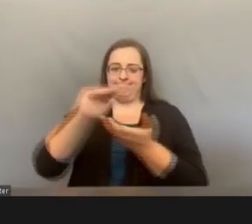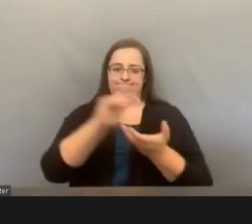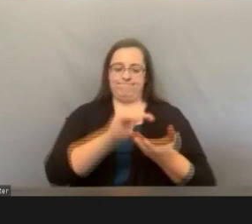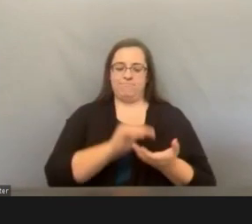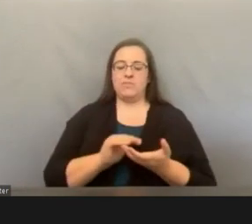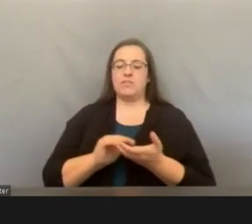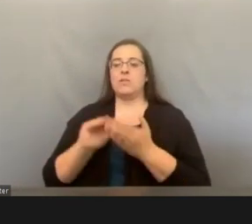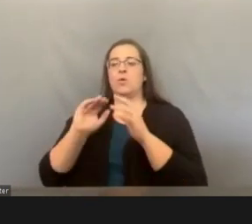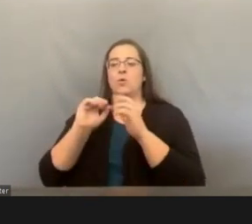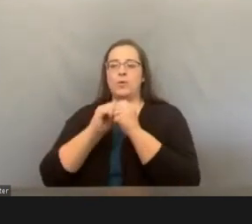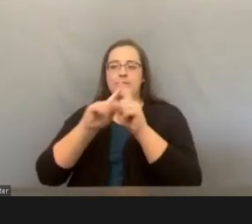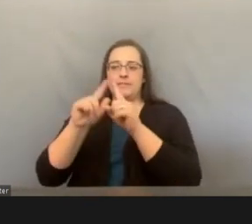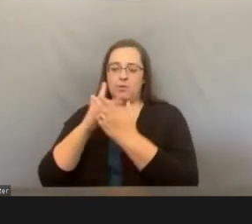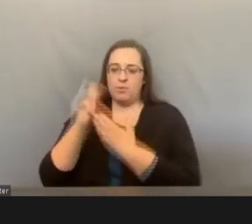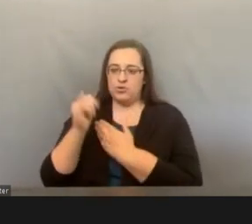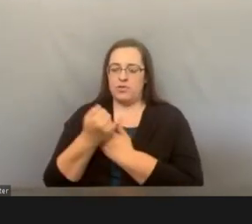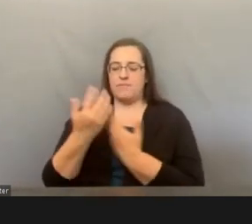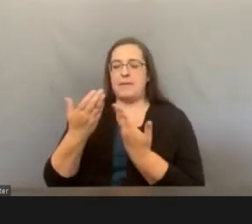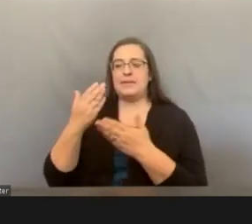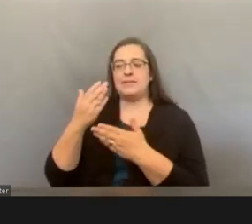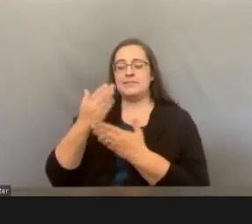WE HAVE BEEN LOOKING IN EVERY